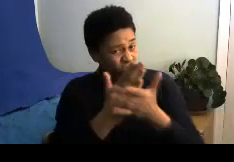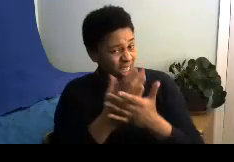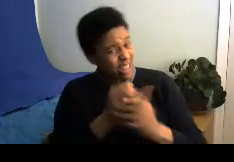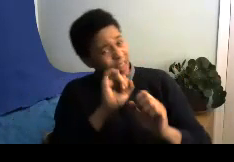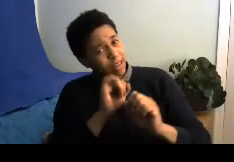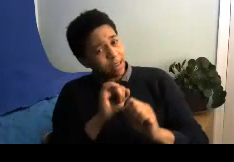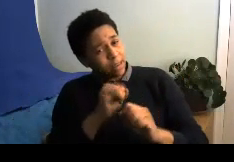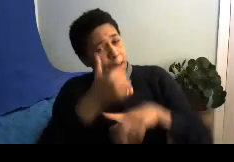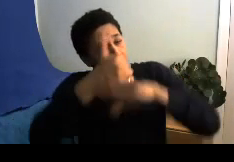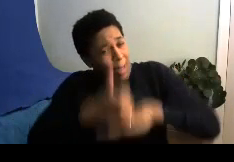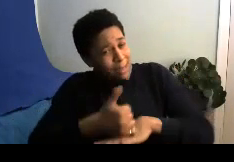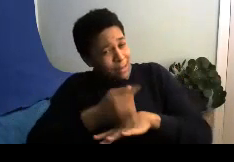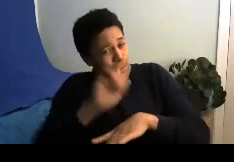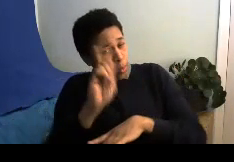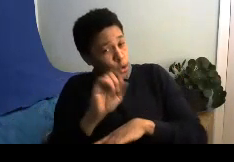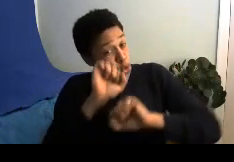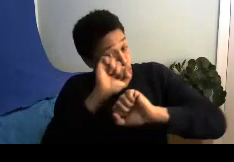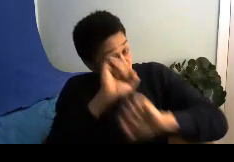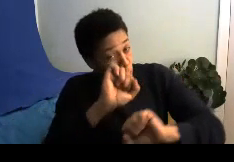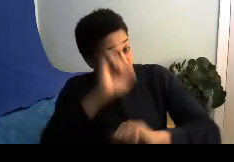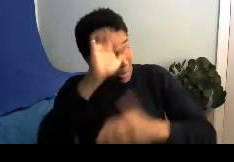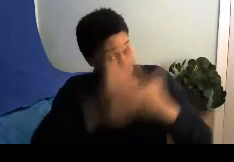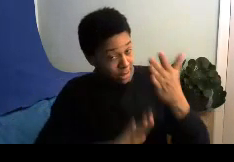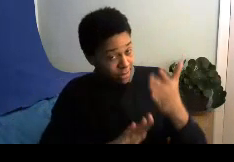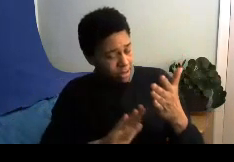And I was interested in, you know, what ways does writing a